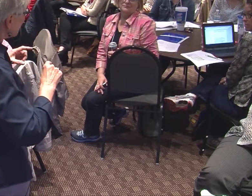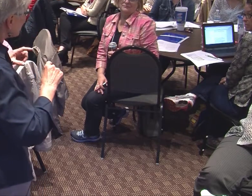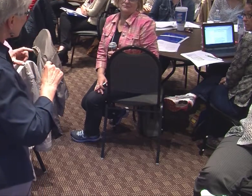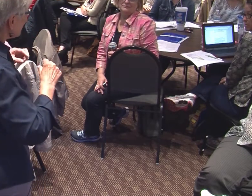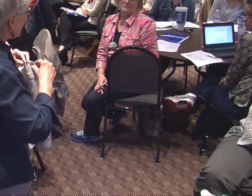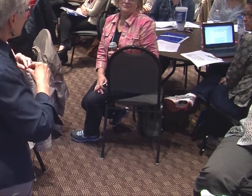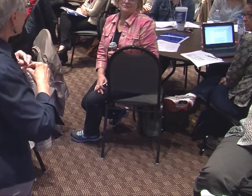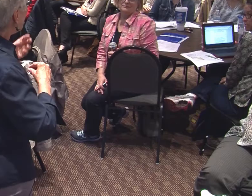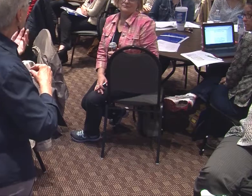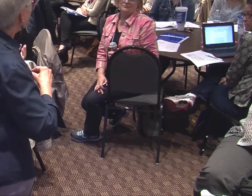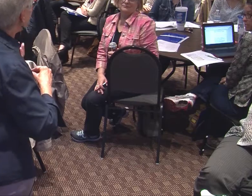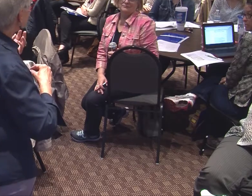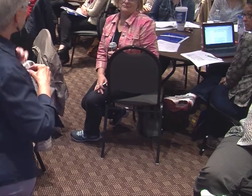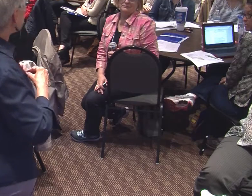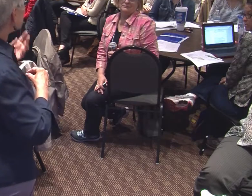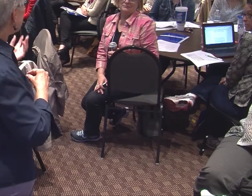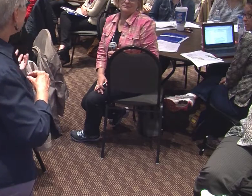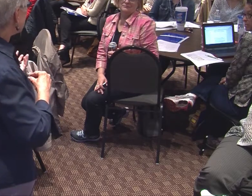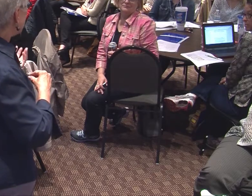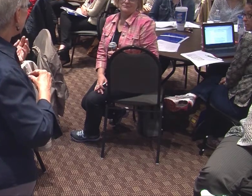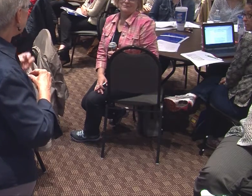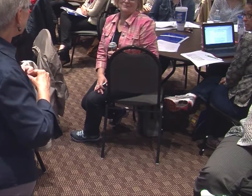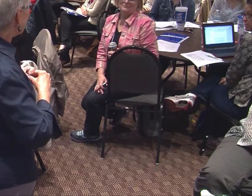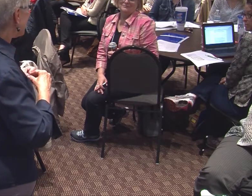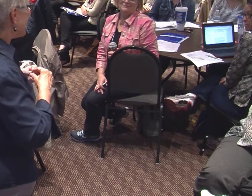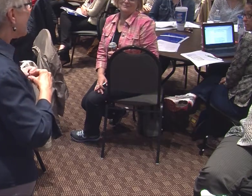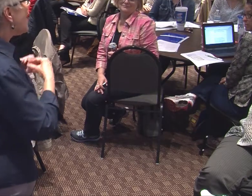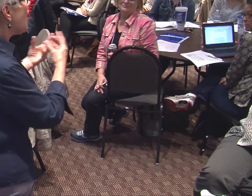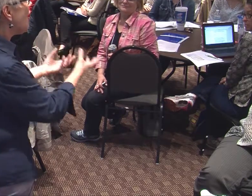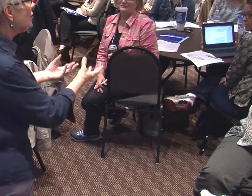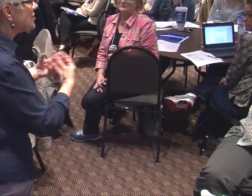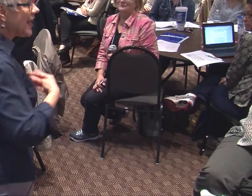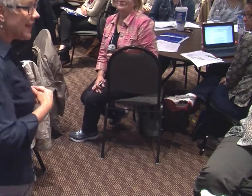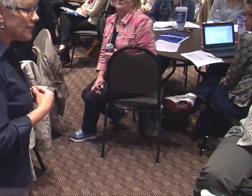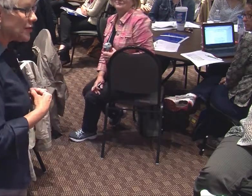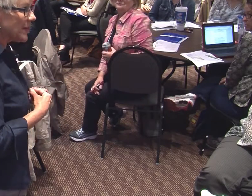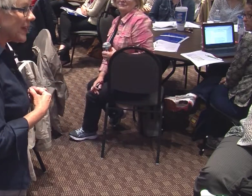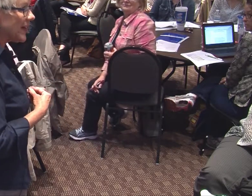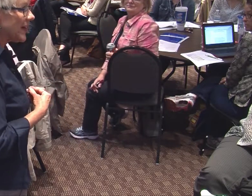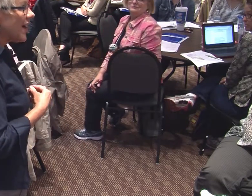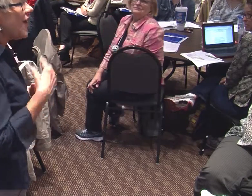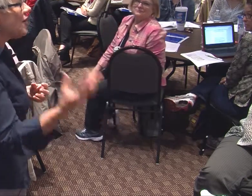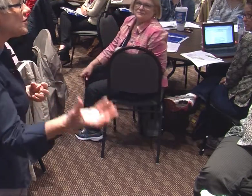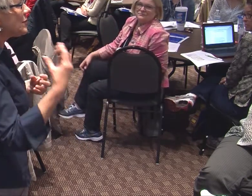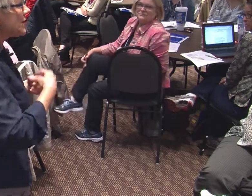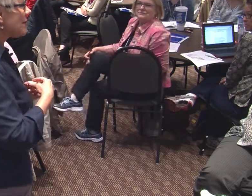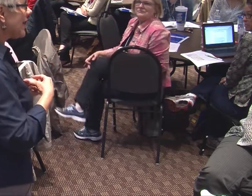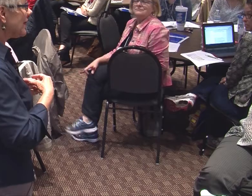'Oh she understands me.' Okay. 'Oh she answered me.' 'Oh she responded